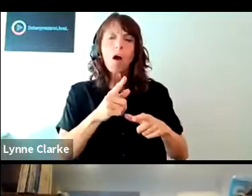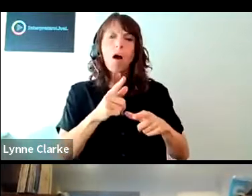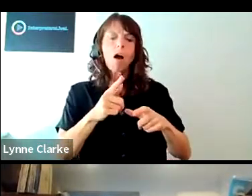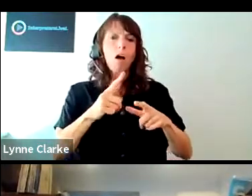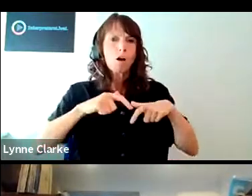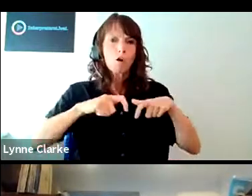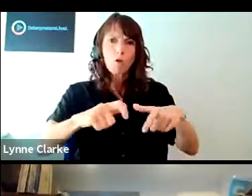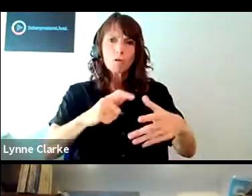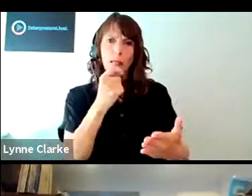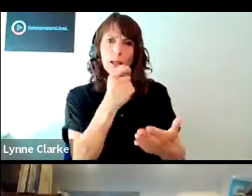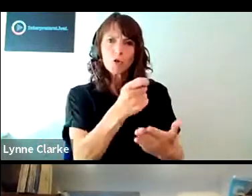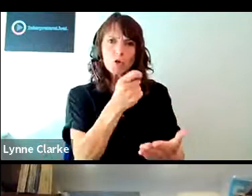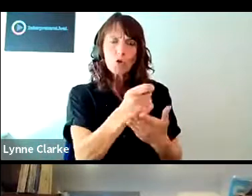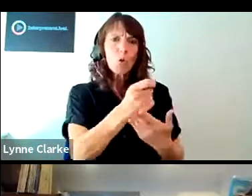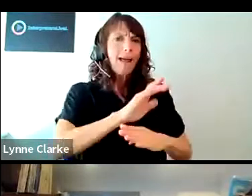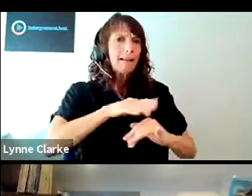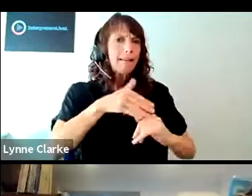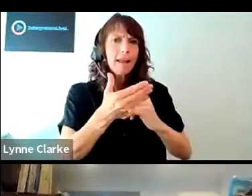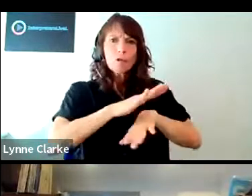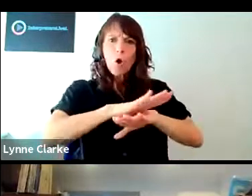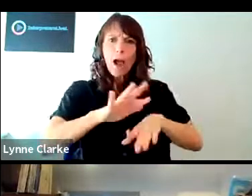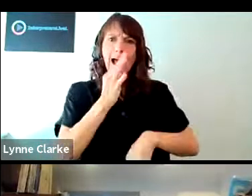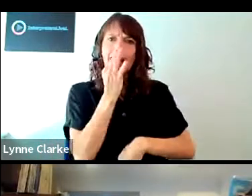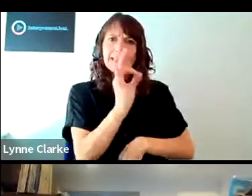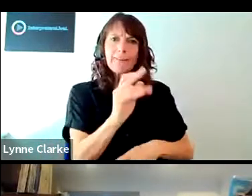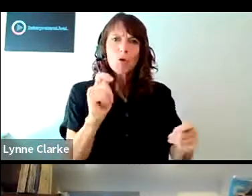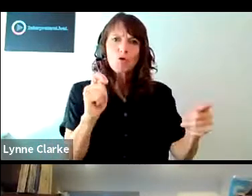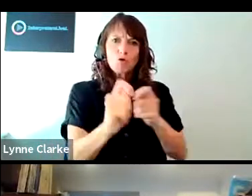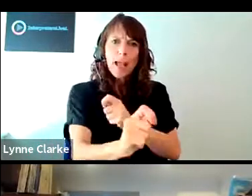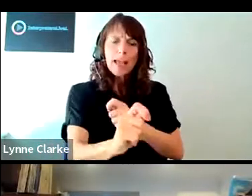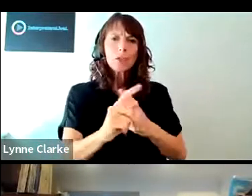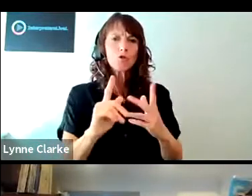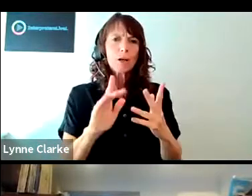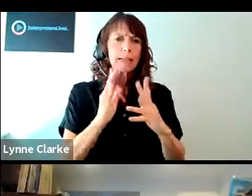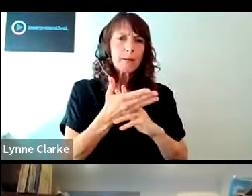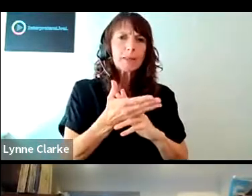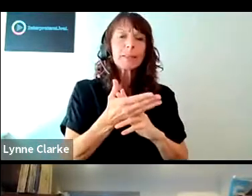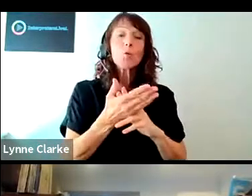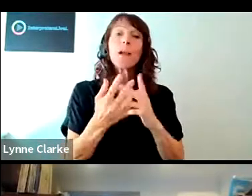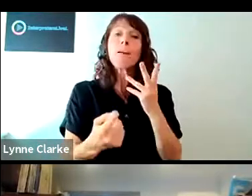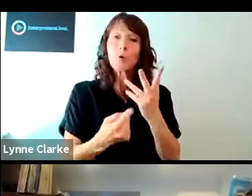for it to be accessible, we have actually other lawyers are stepping into this.So I just want to